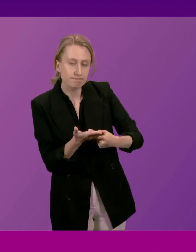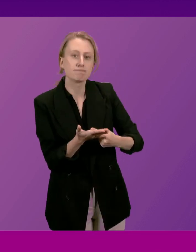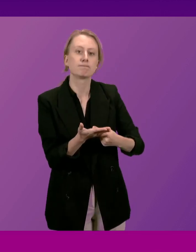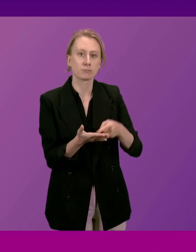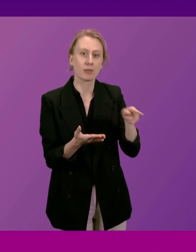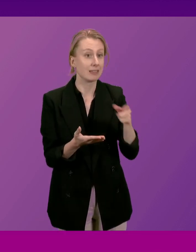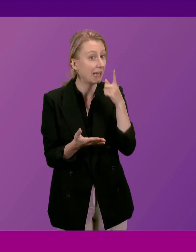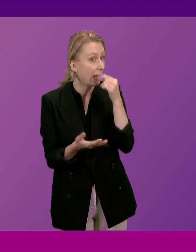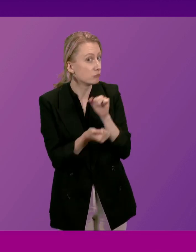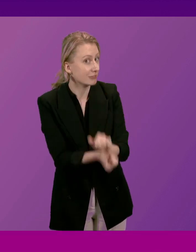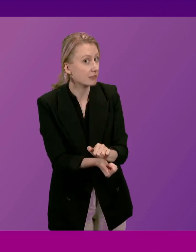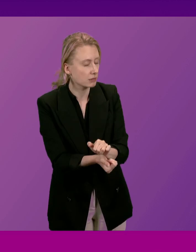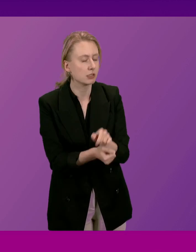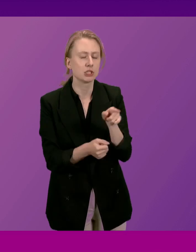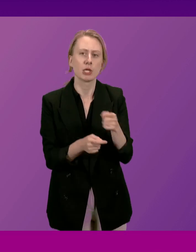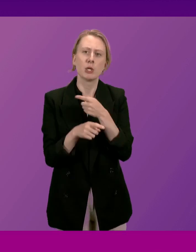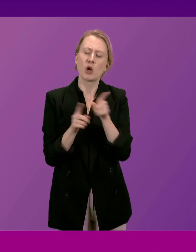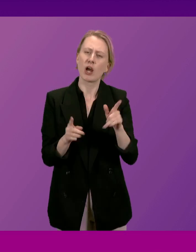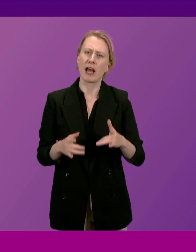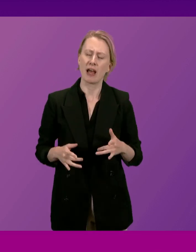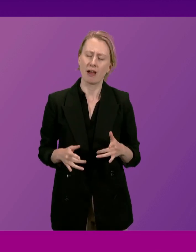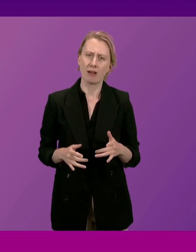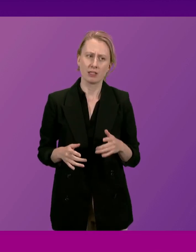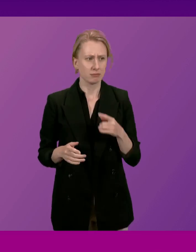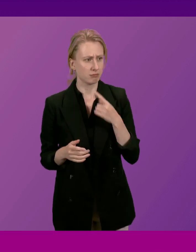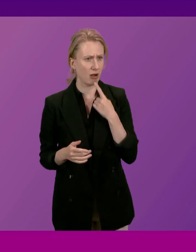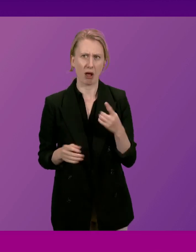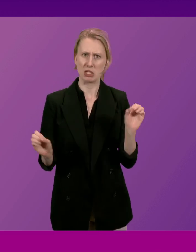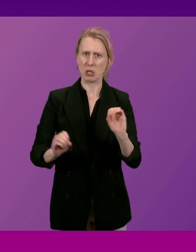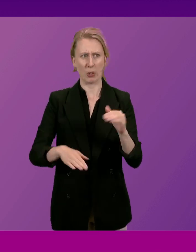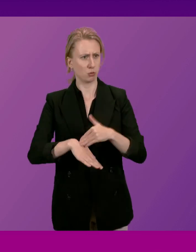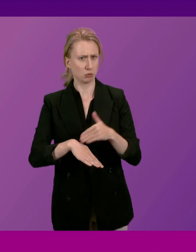so nobody should be under any illusion that there are no consequences to